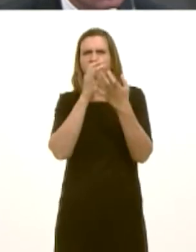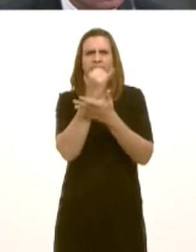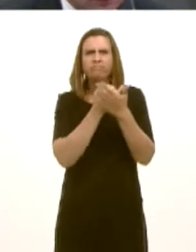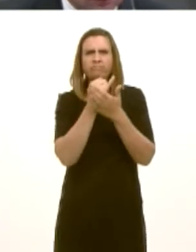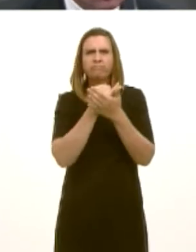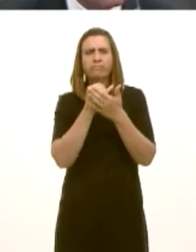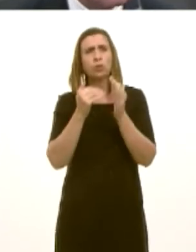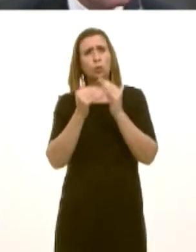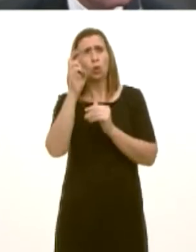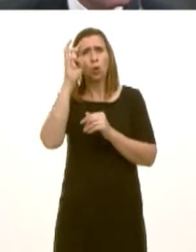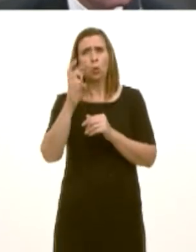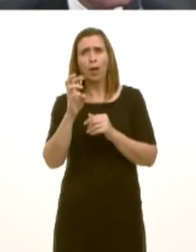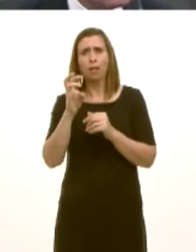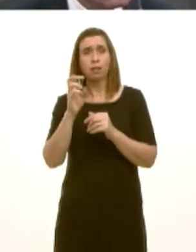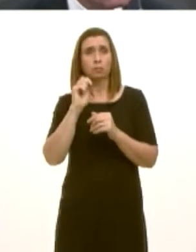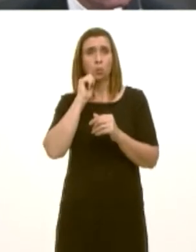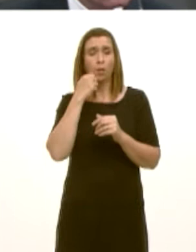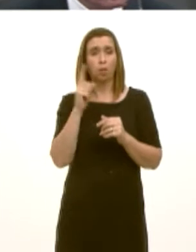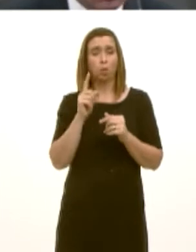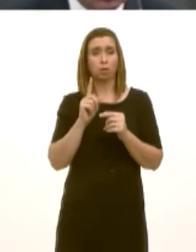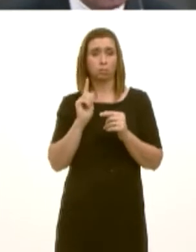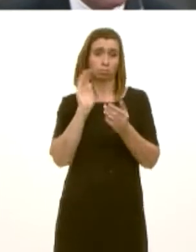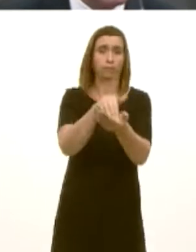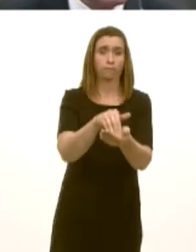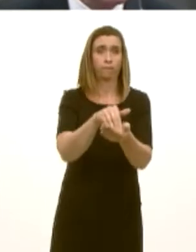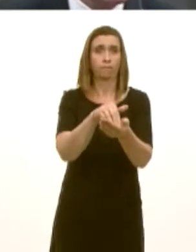time in north Wales will increase from 13 to 18 minutes.